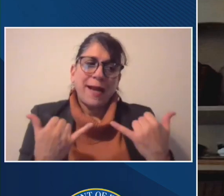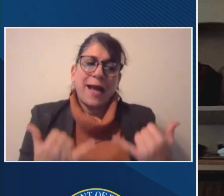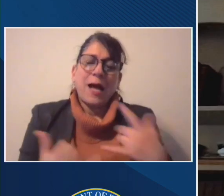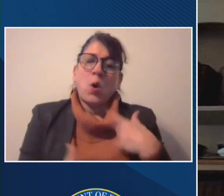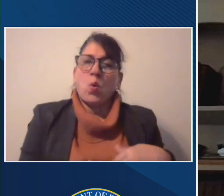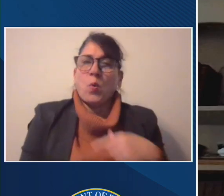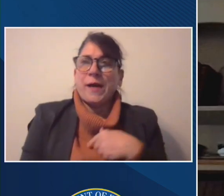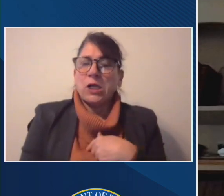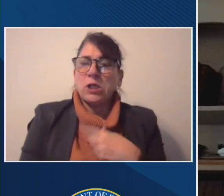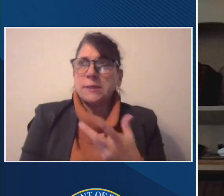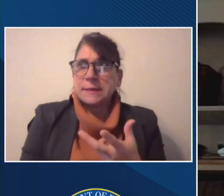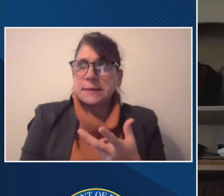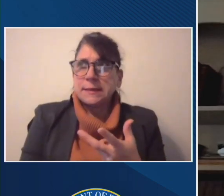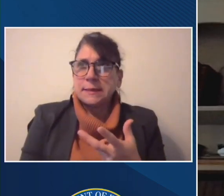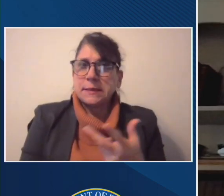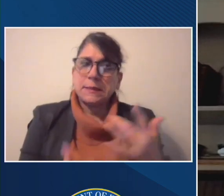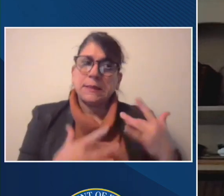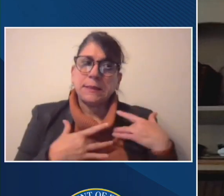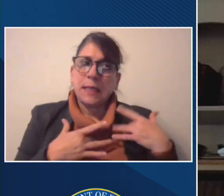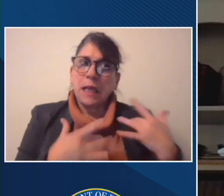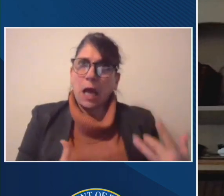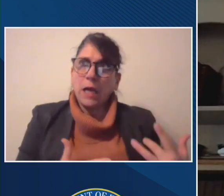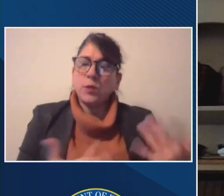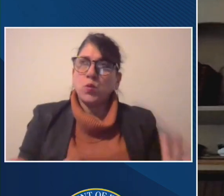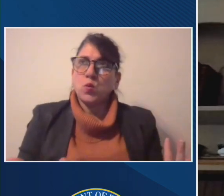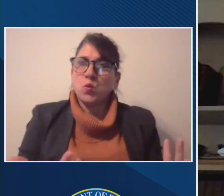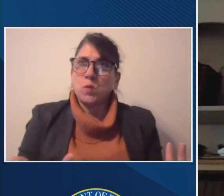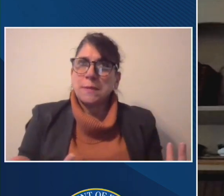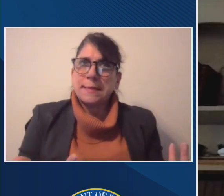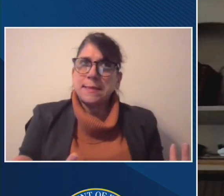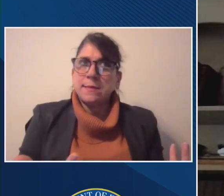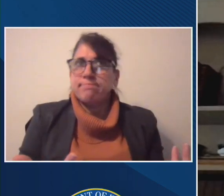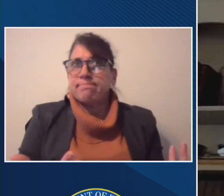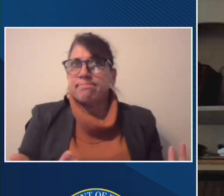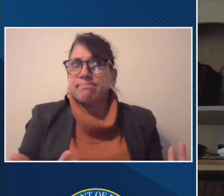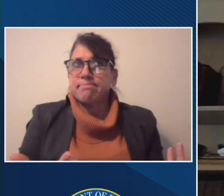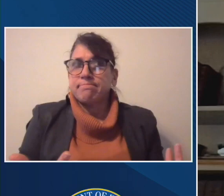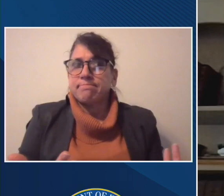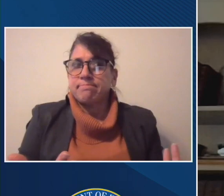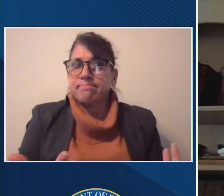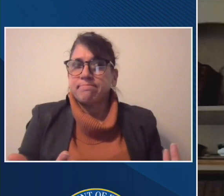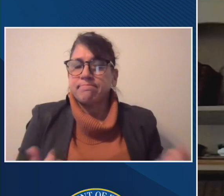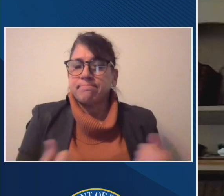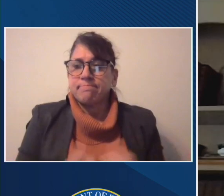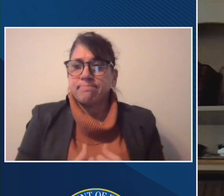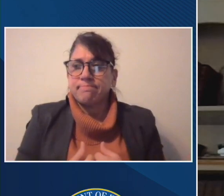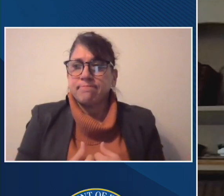inclined to take the- to proceed whenever